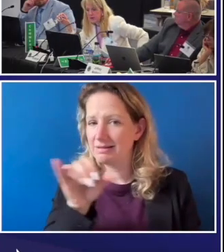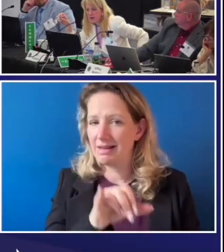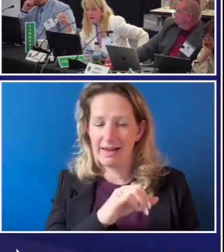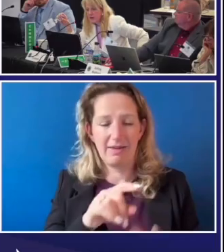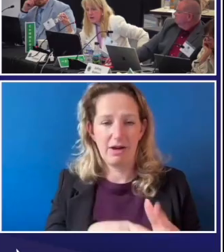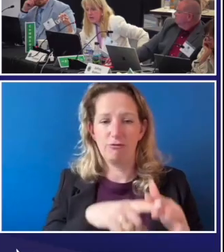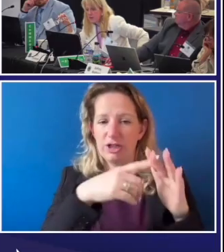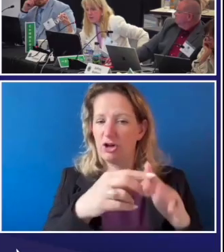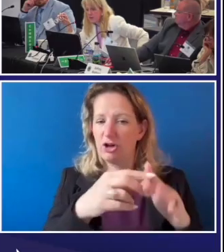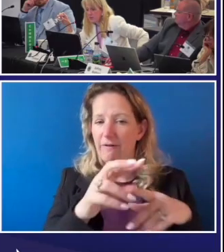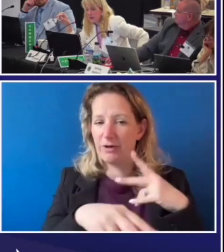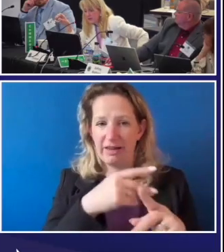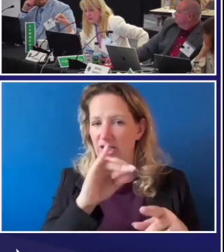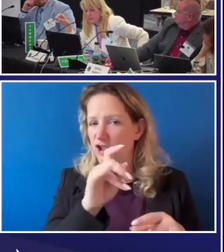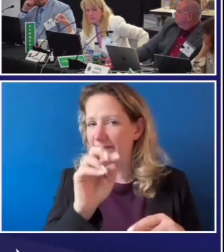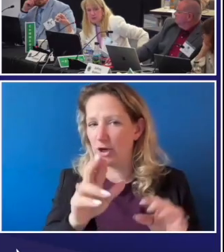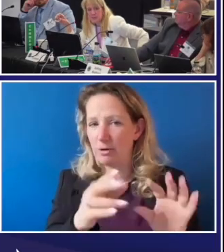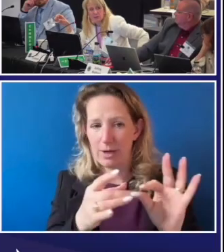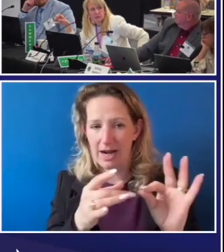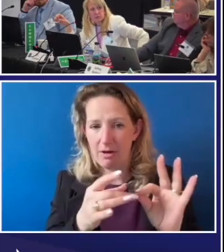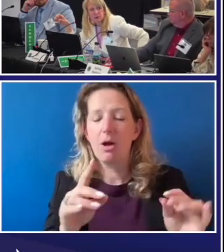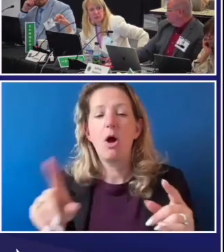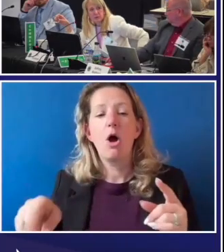And then when we have examples, maybe those are in parentheses.